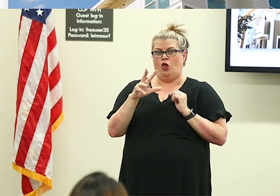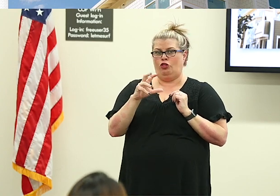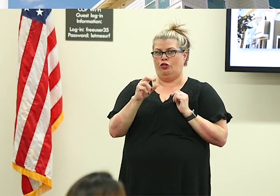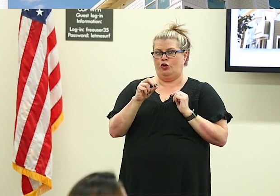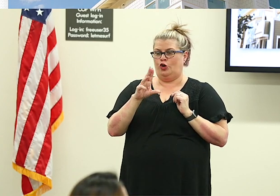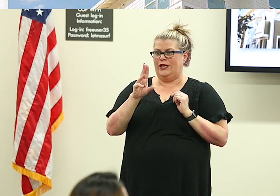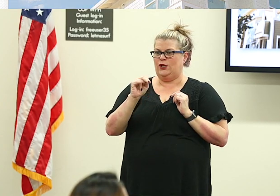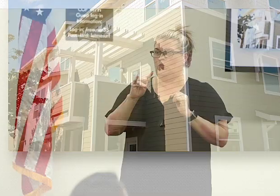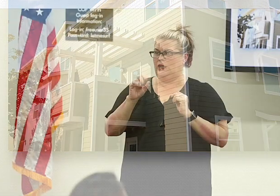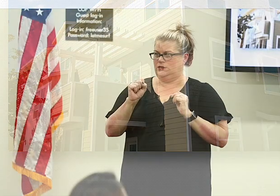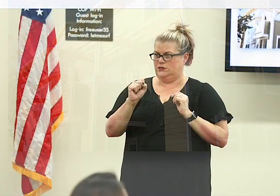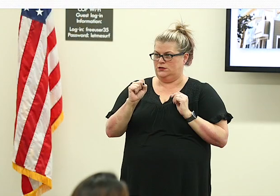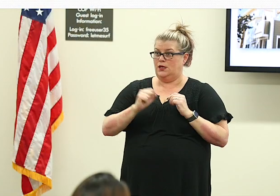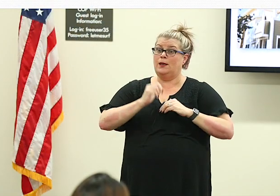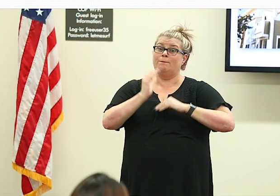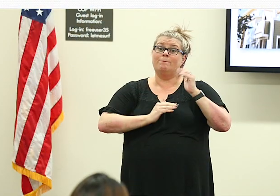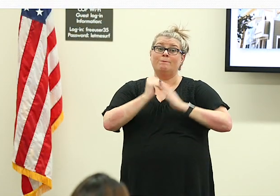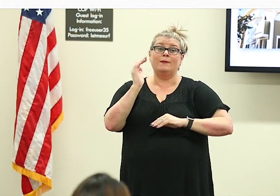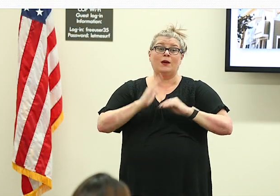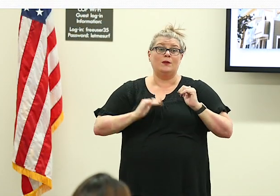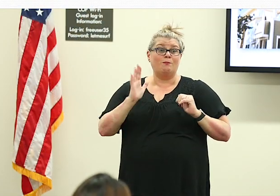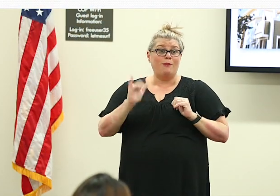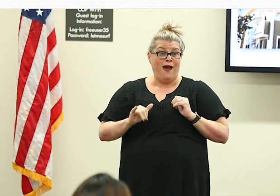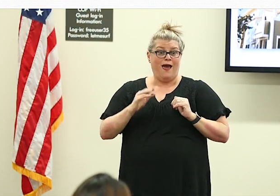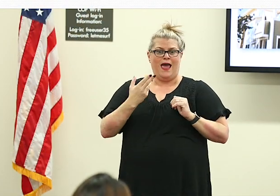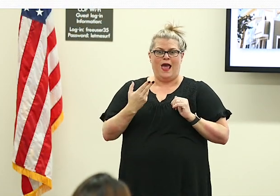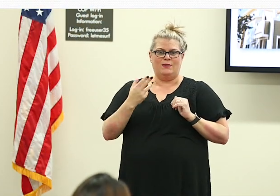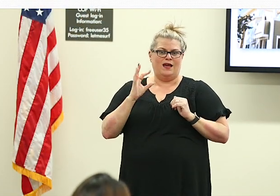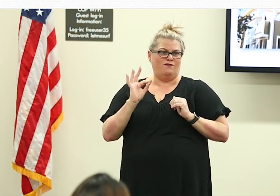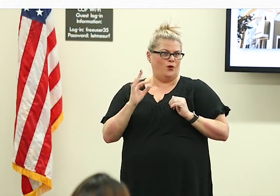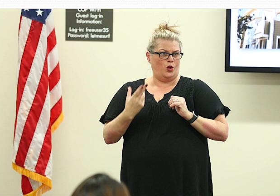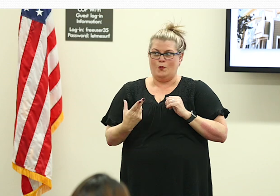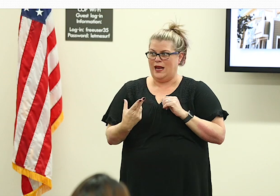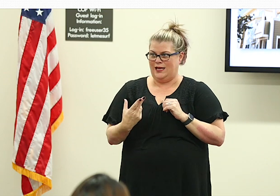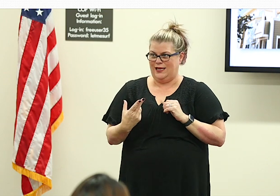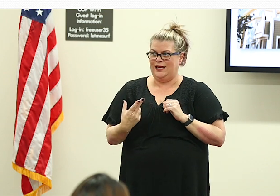by Habitat for Humanity, Silicon Valley, East Bay.